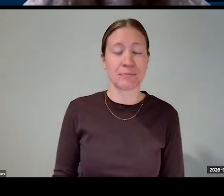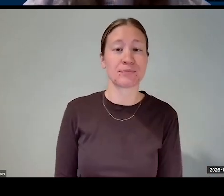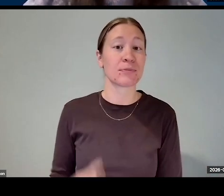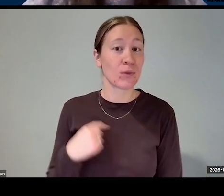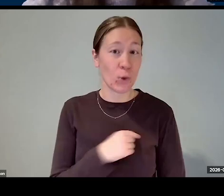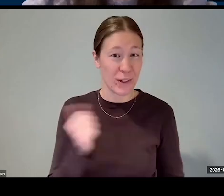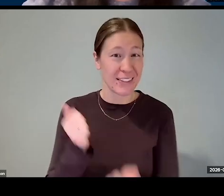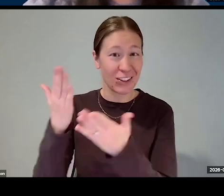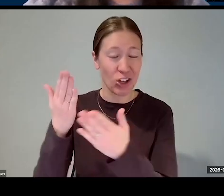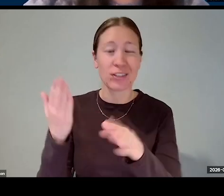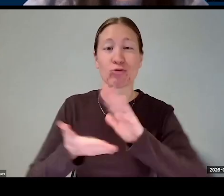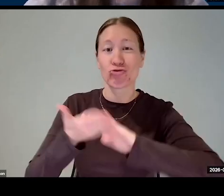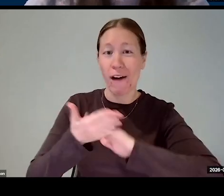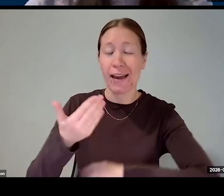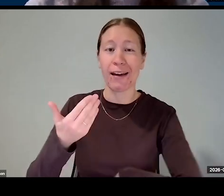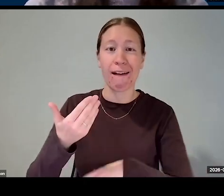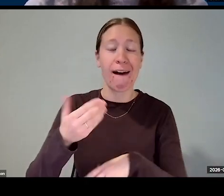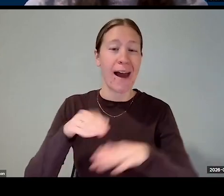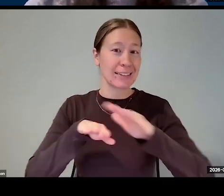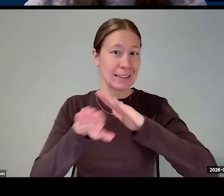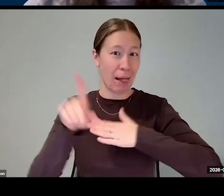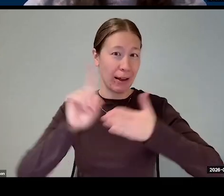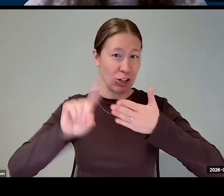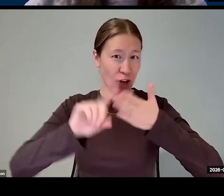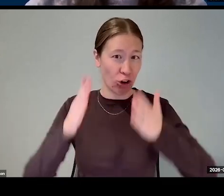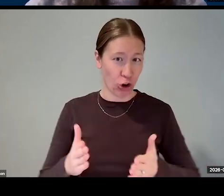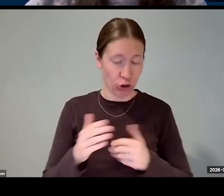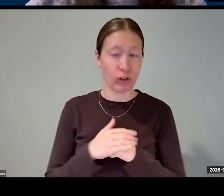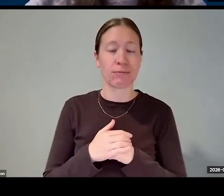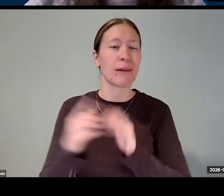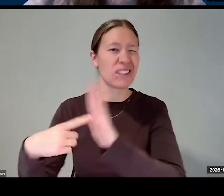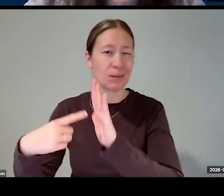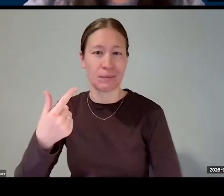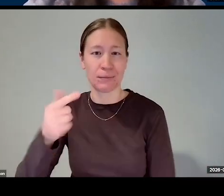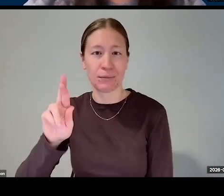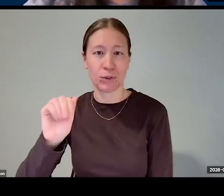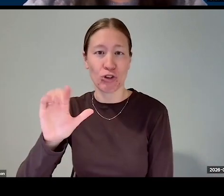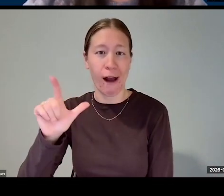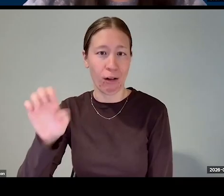like Grackle Slides to check over your content before sharing or distributing it.